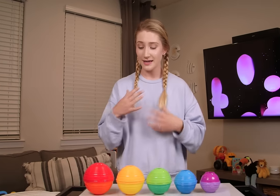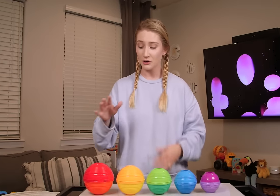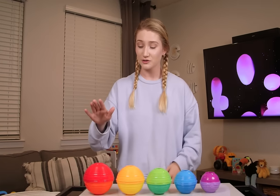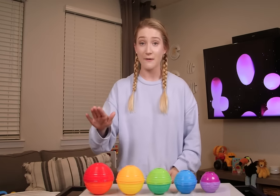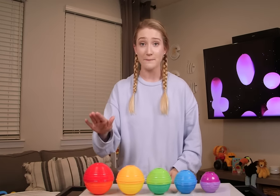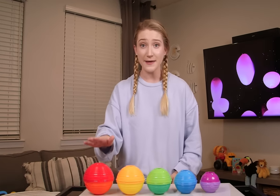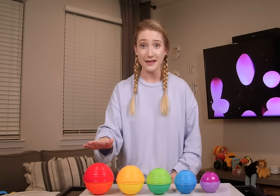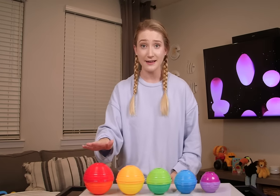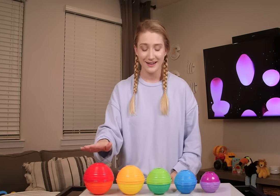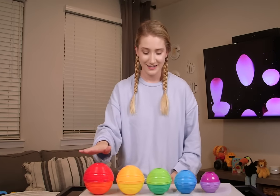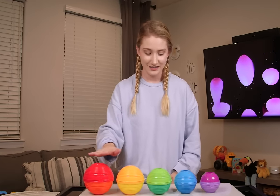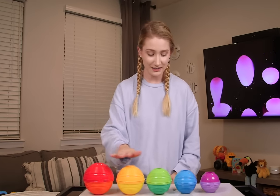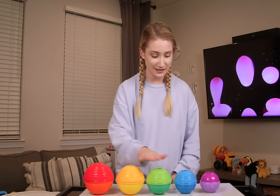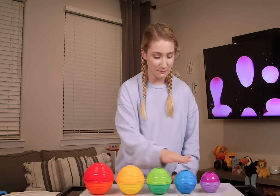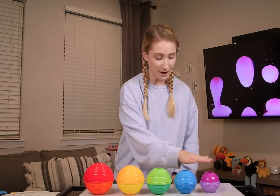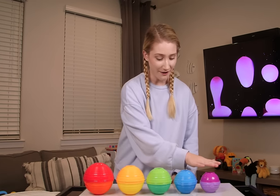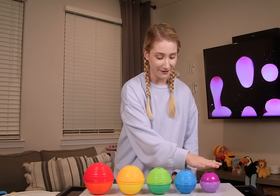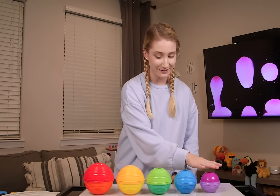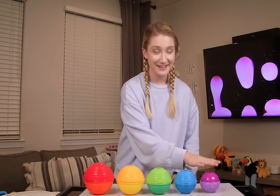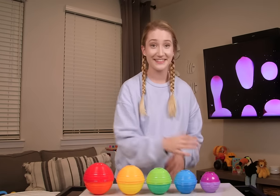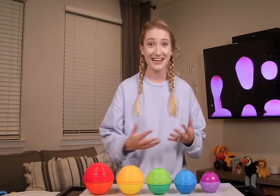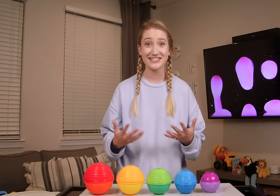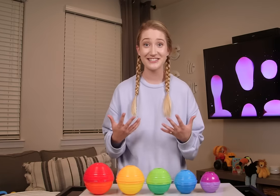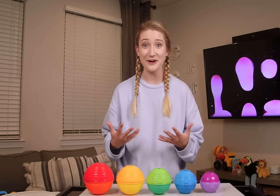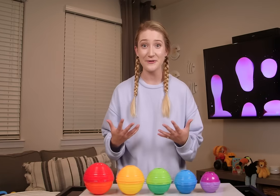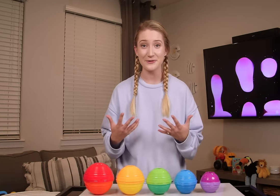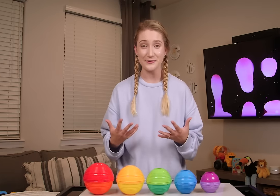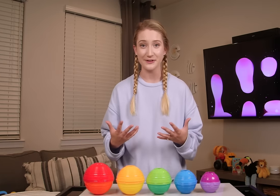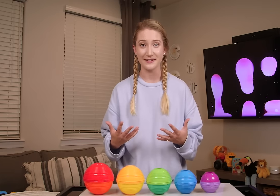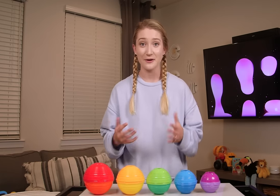It goes from big to small. That's so cool!